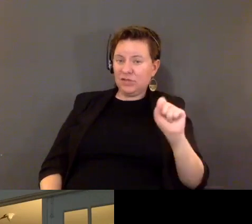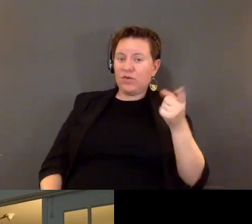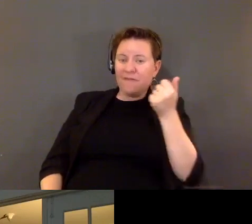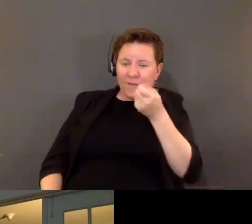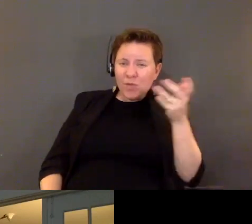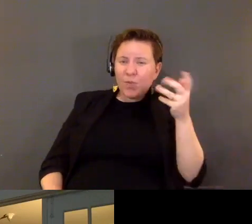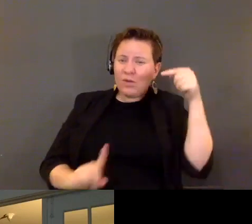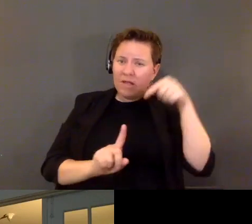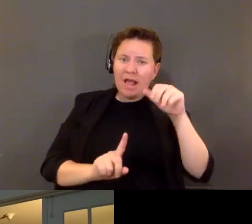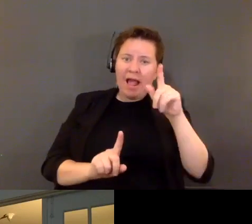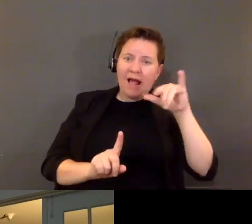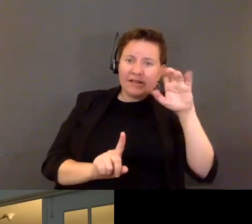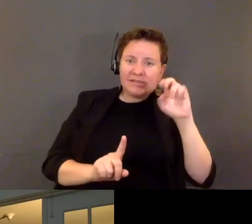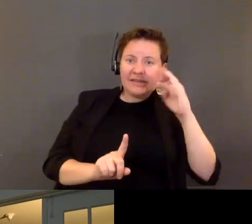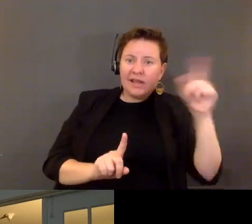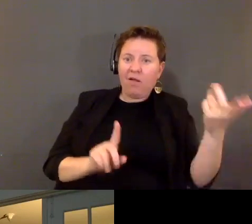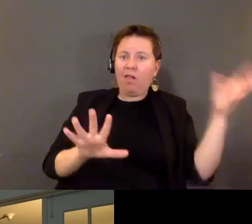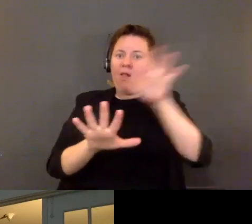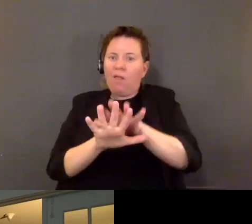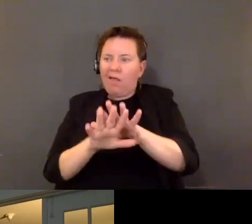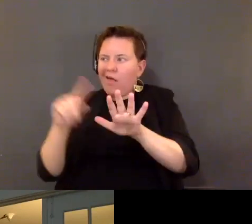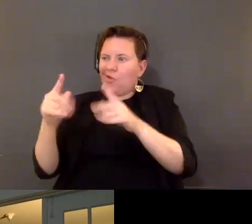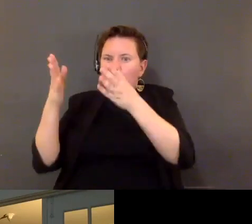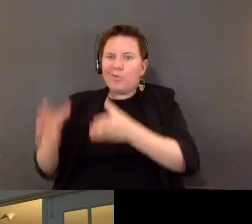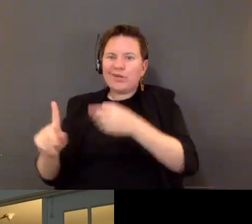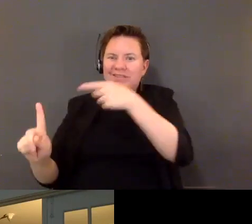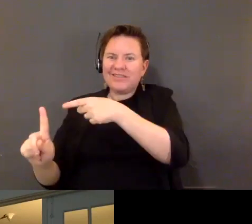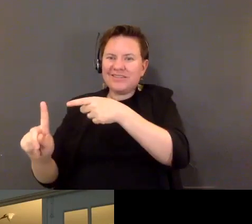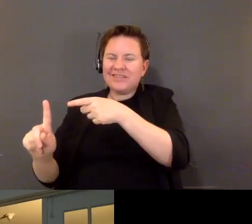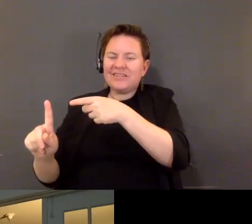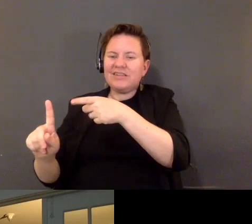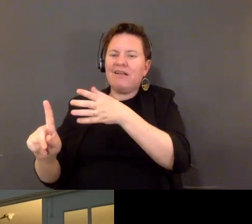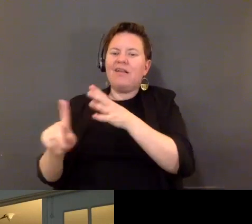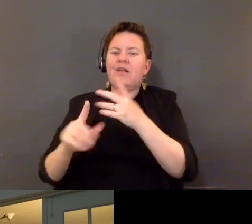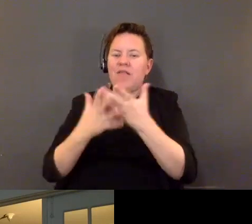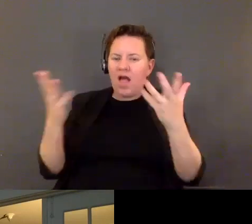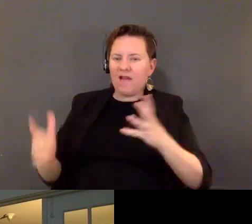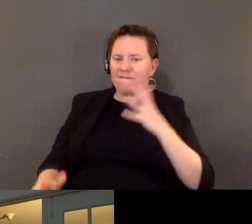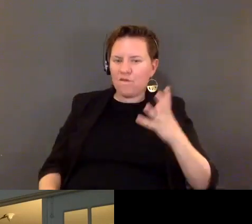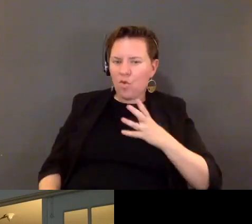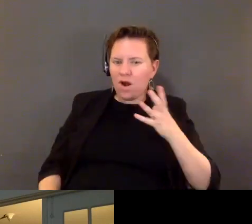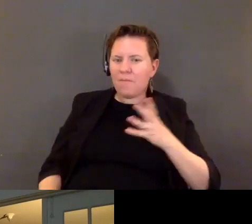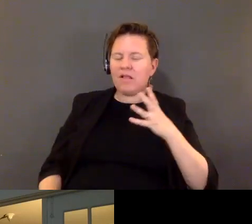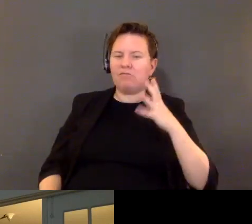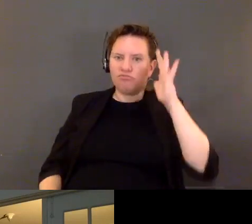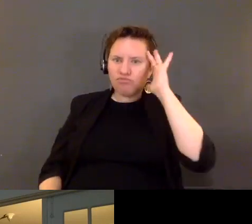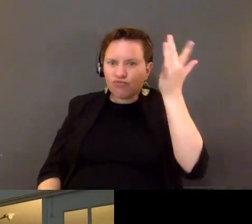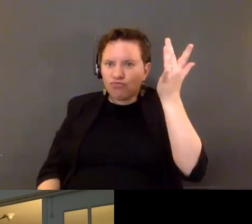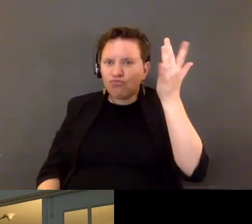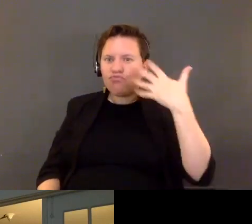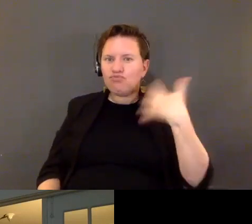but also here's this other person um but a lot of really formally uh brilliant artists when i think